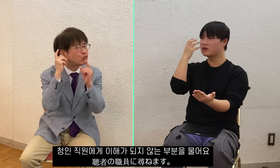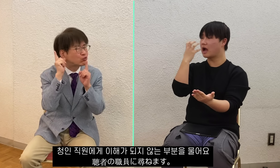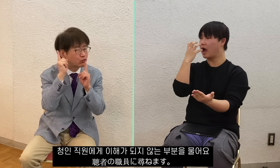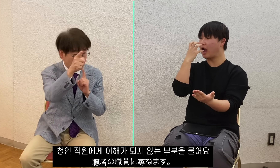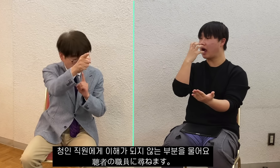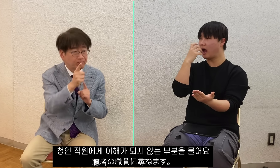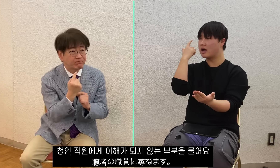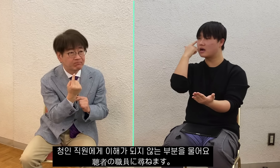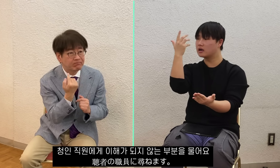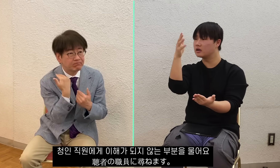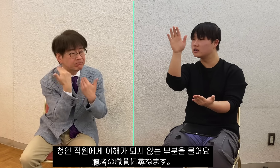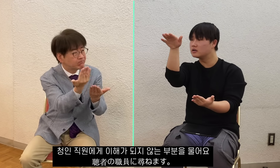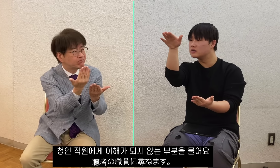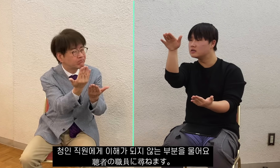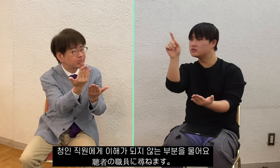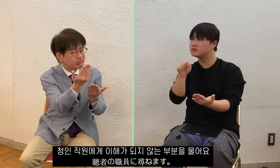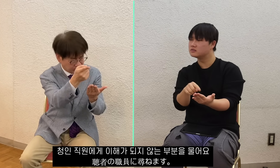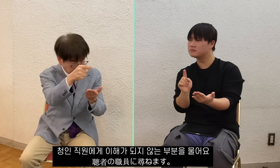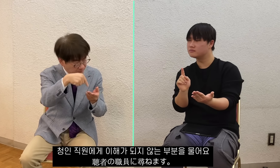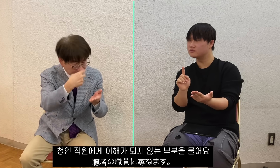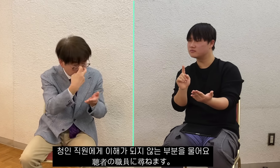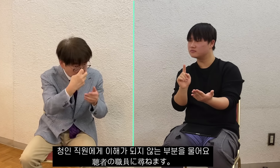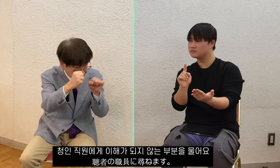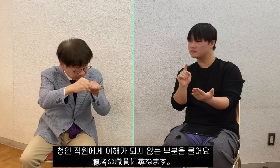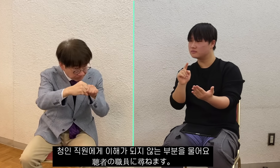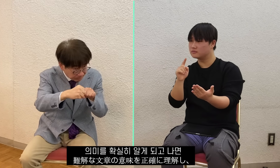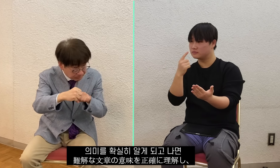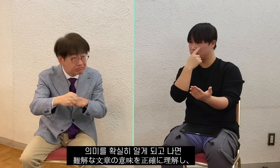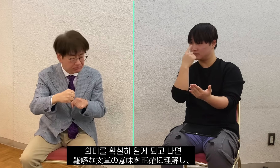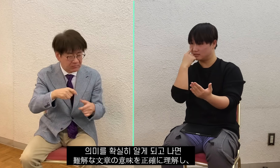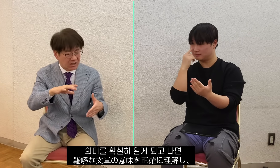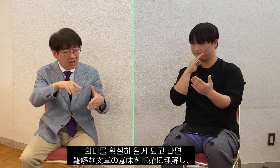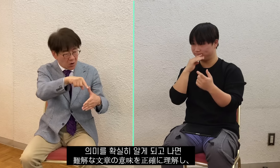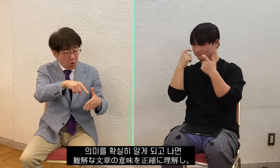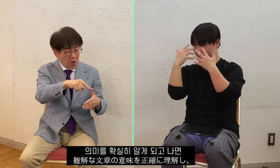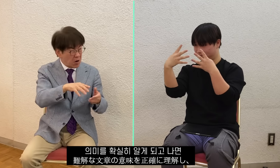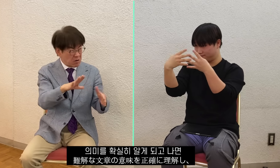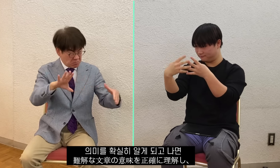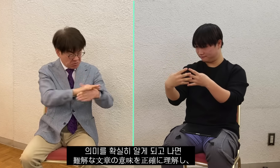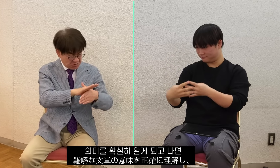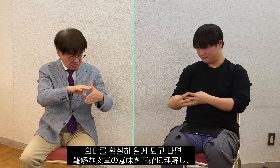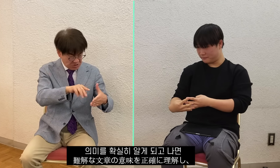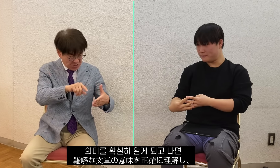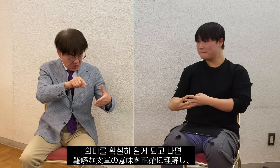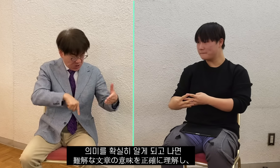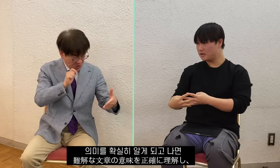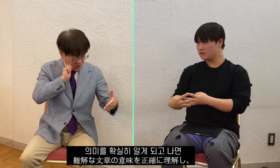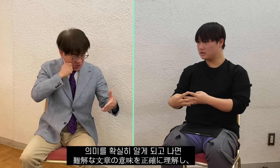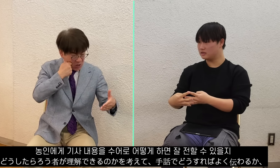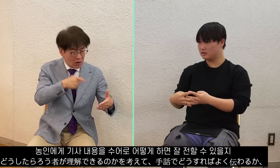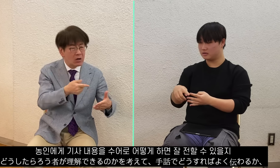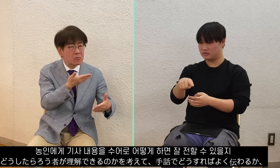ask the staff what they do not understand. Once the meaning is clearly understood,